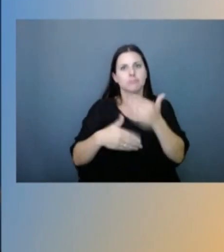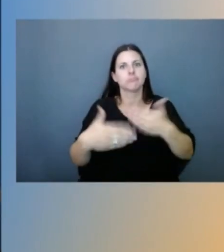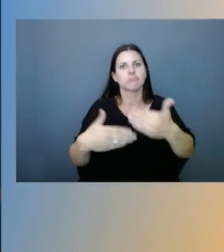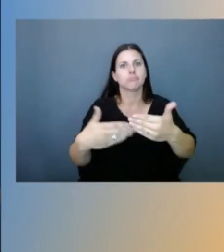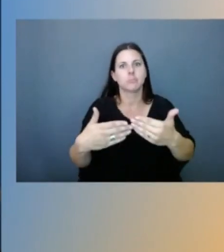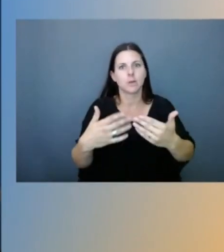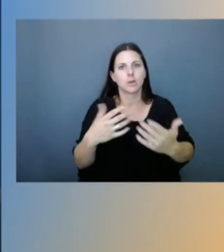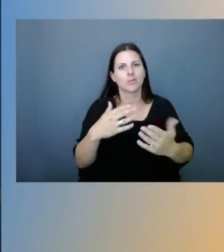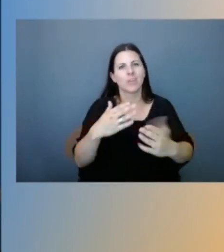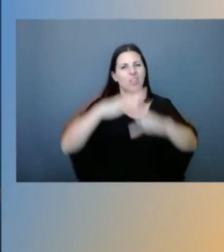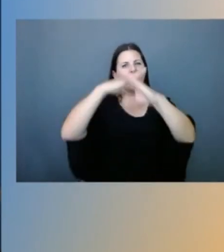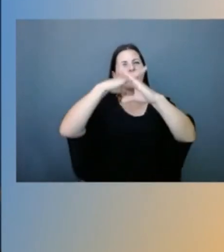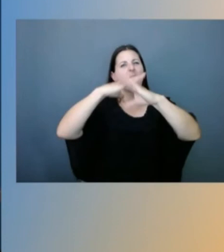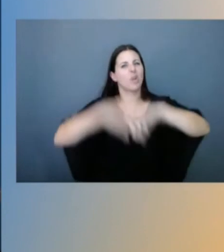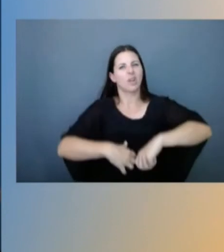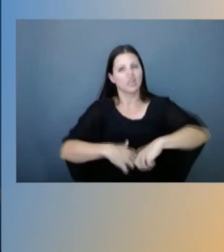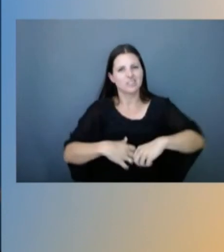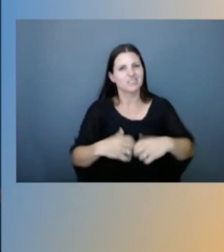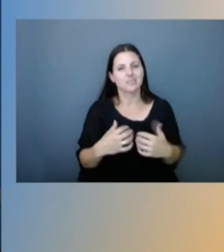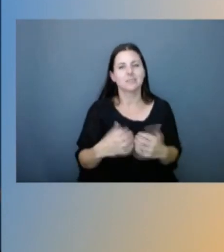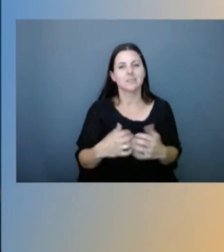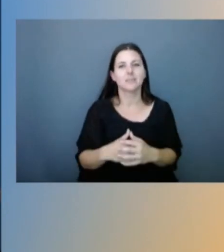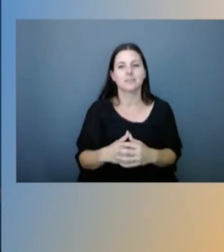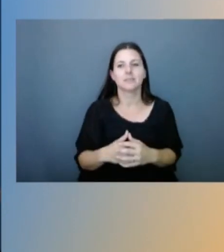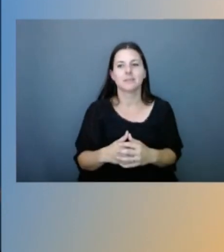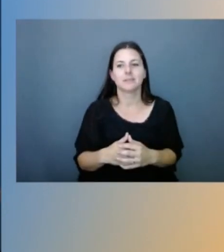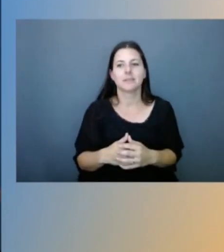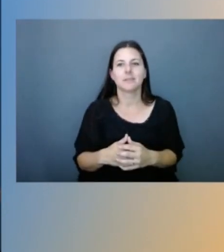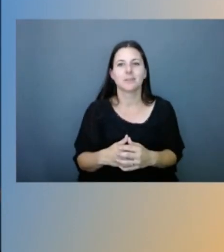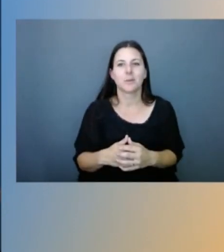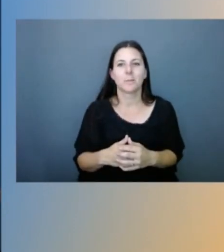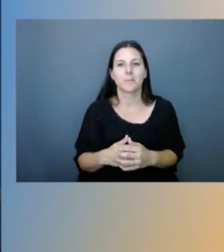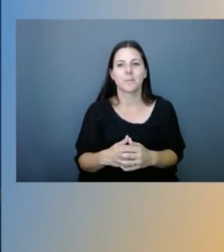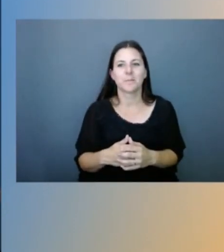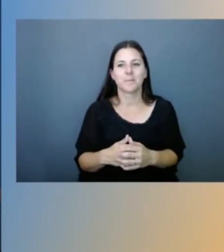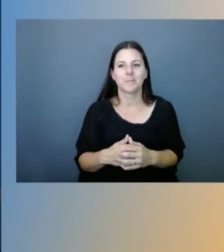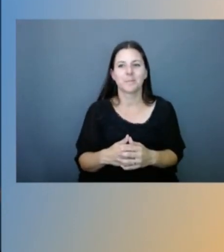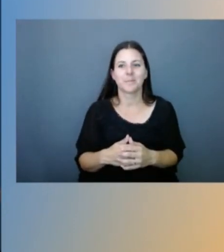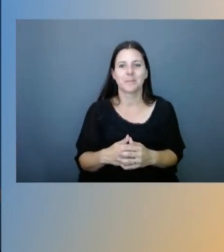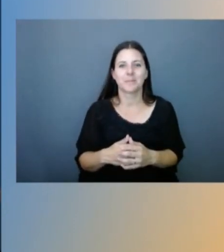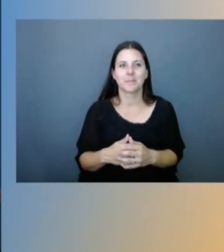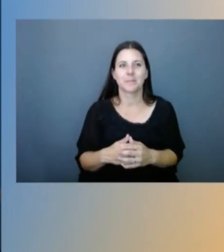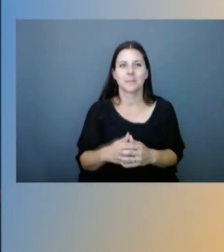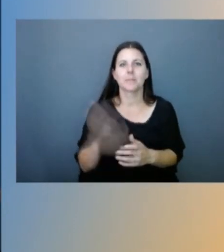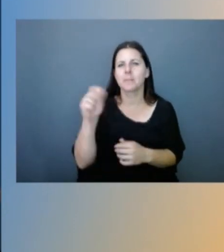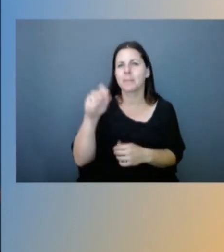Exactly. - To that. Excuse me. So, just in summary,